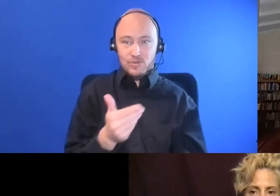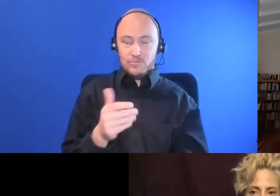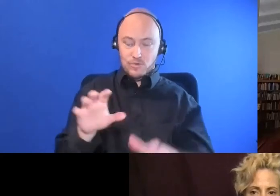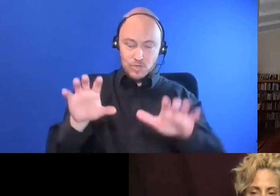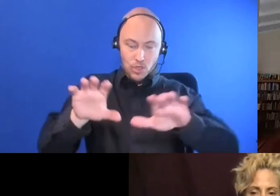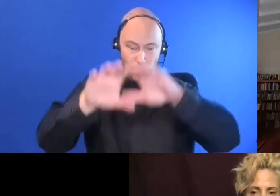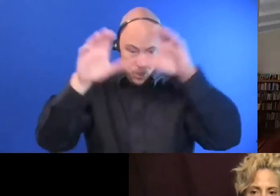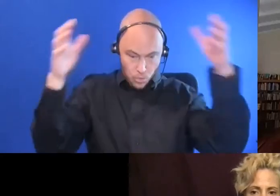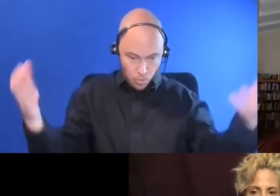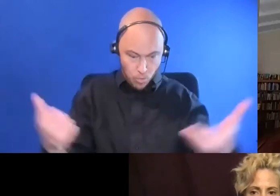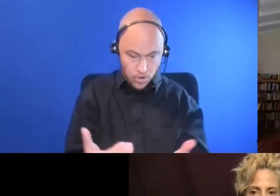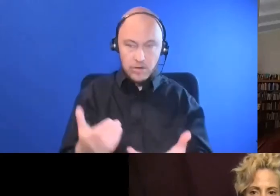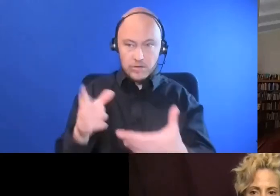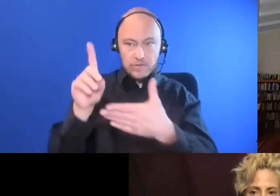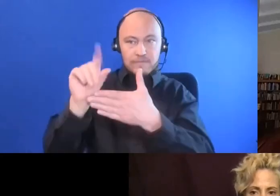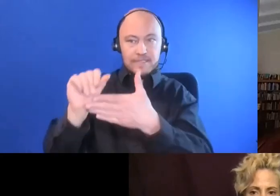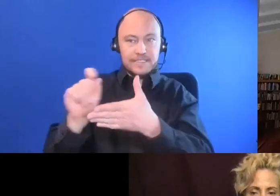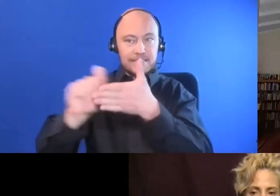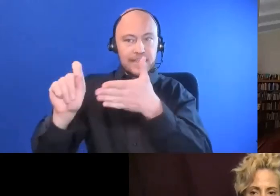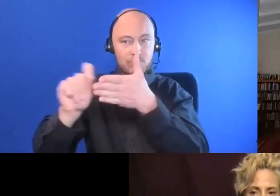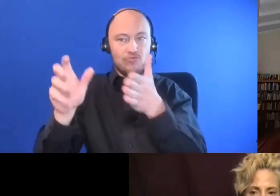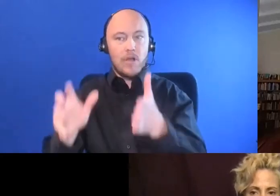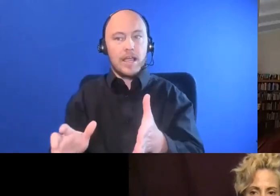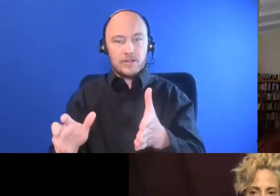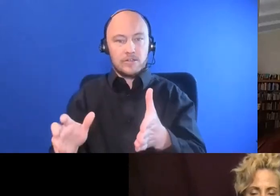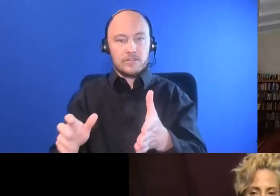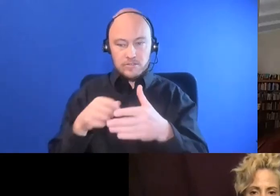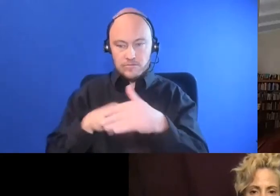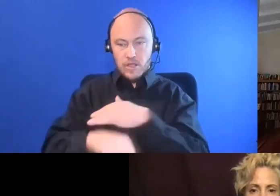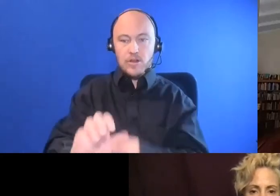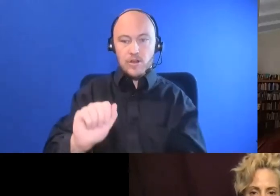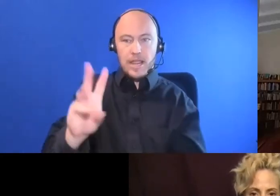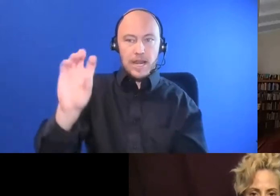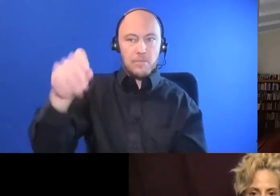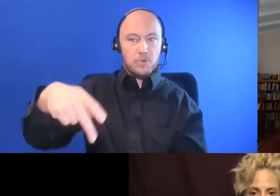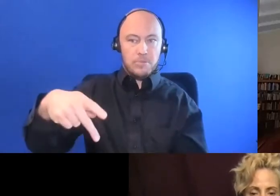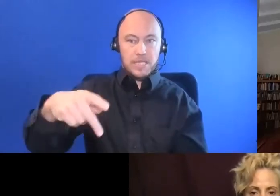of disabled writers in AWP I didn't even know they existed.